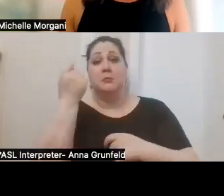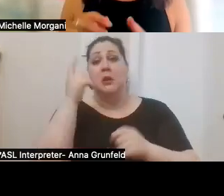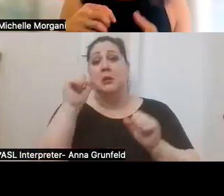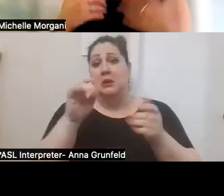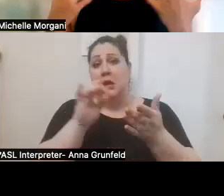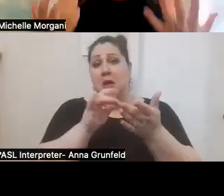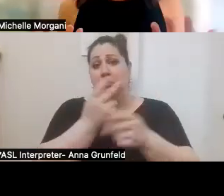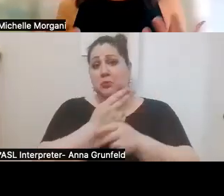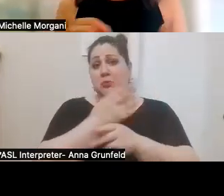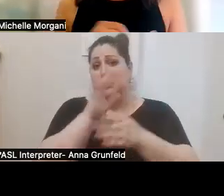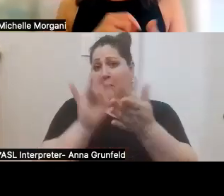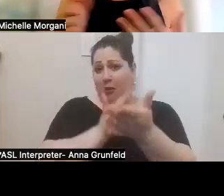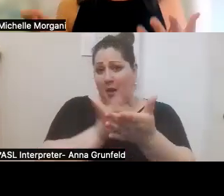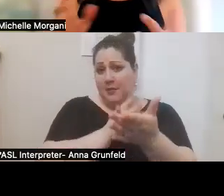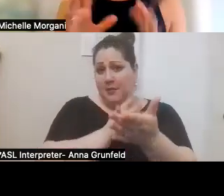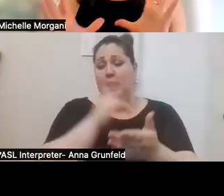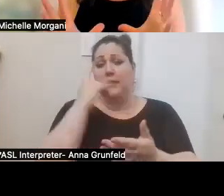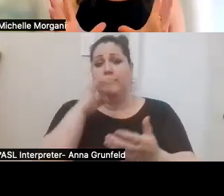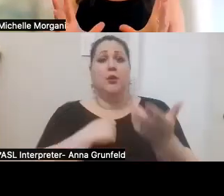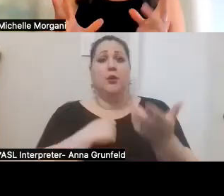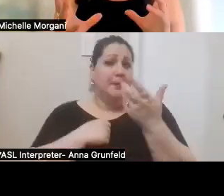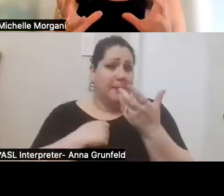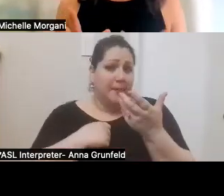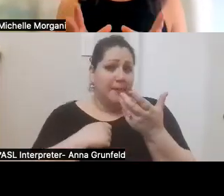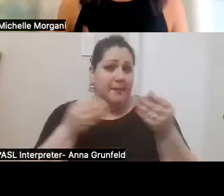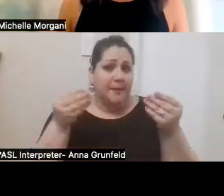They may be able to actually do some note taking in that moment.